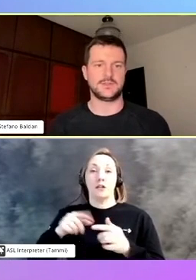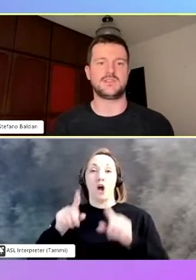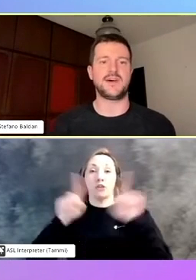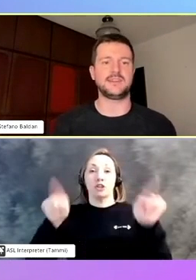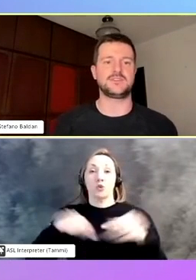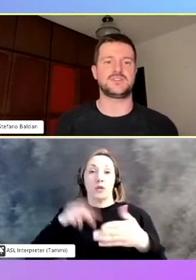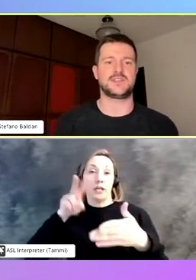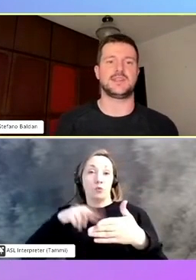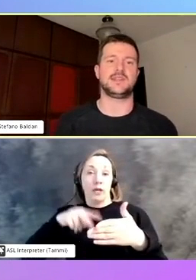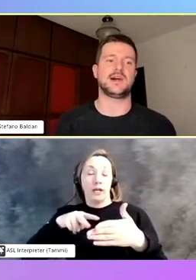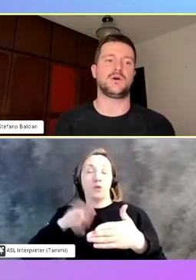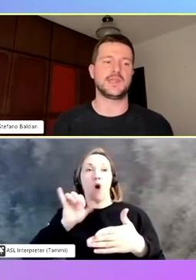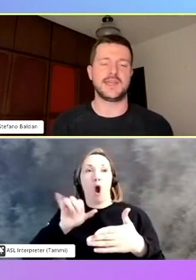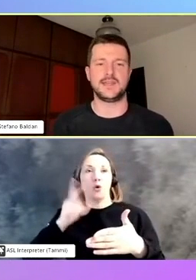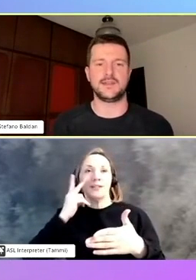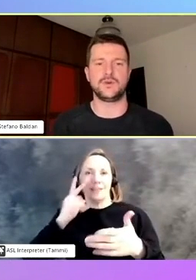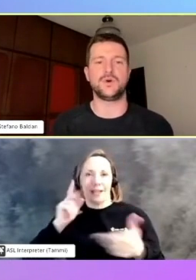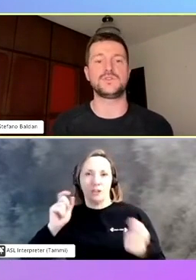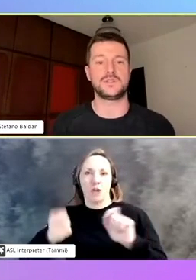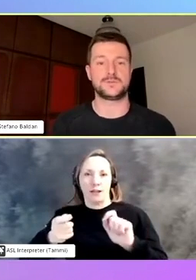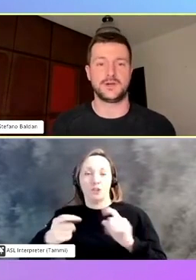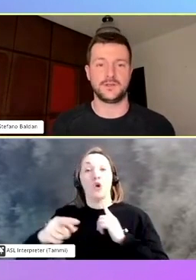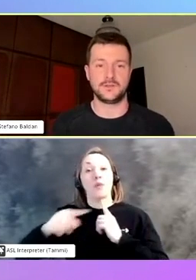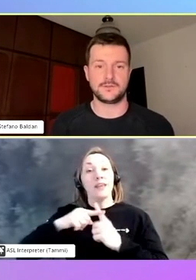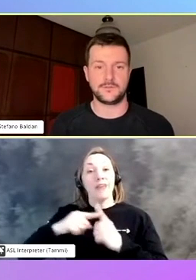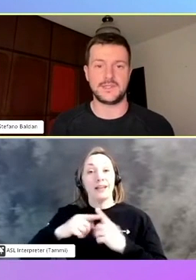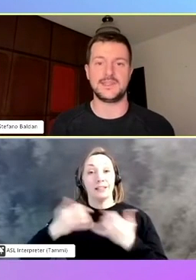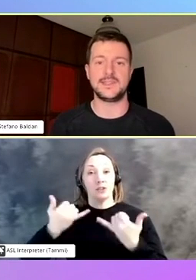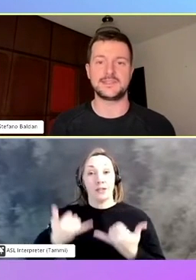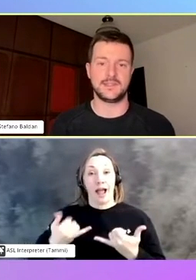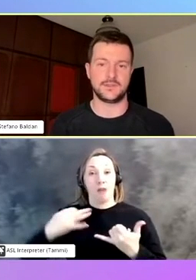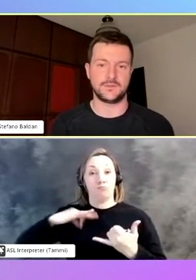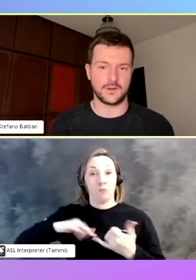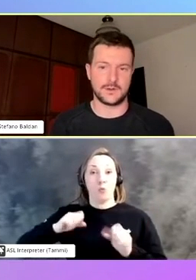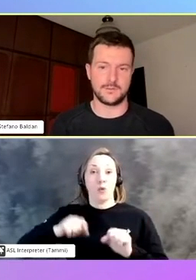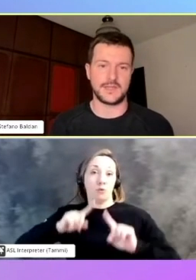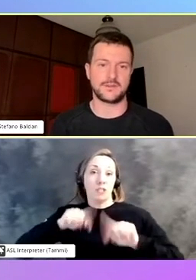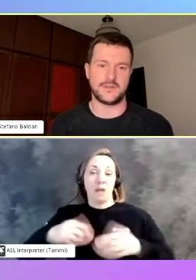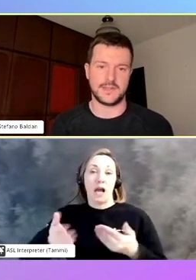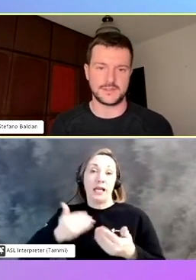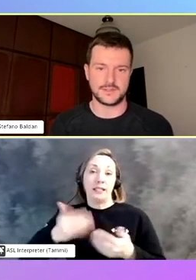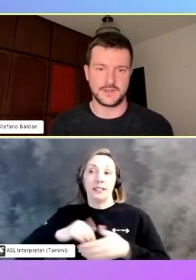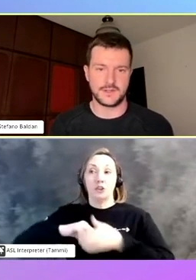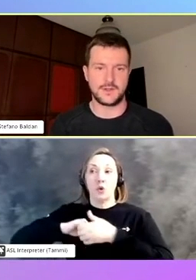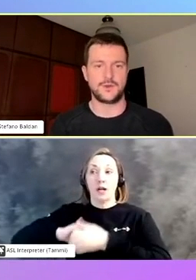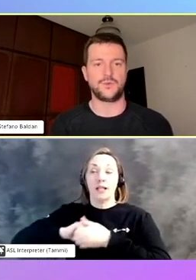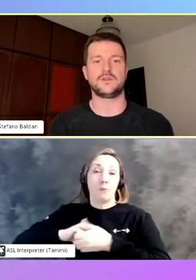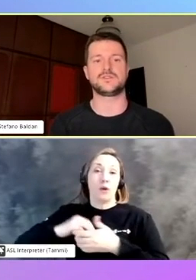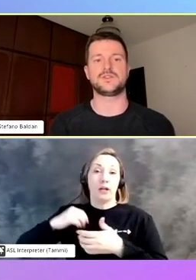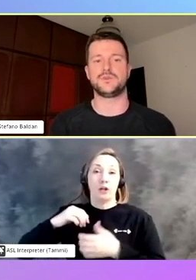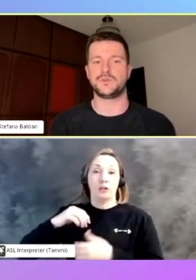canvas is that not being HTML elements but just pixels rendered on the screen, the browser doesn't know anything